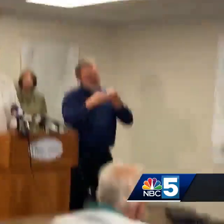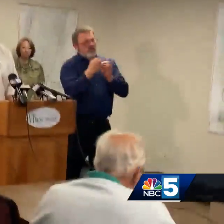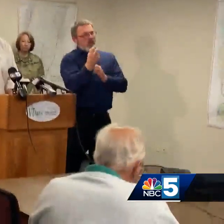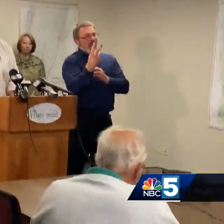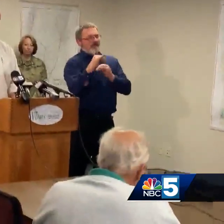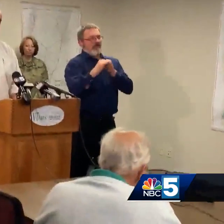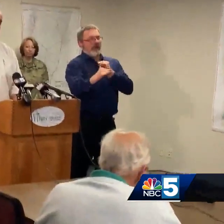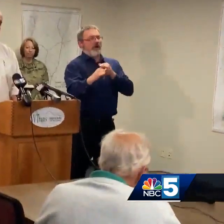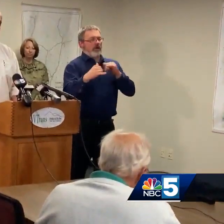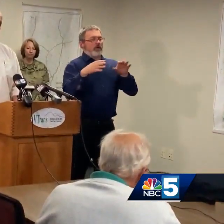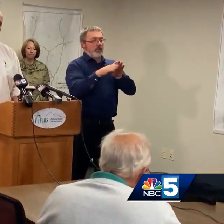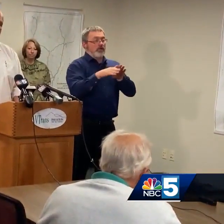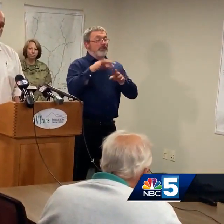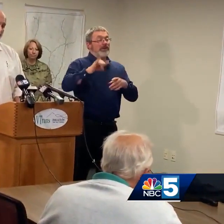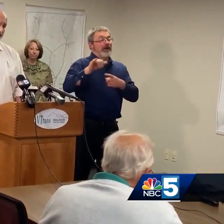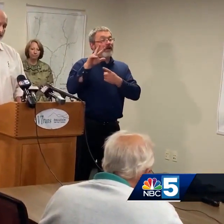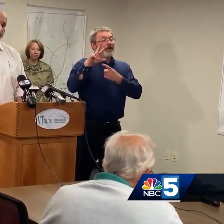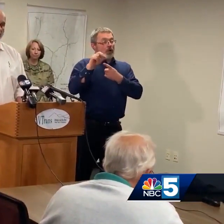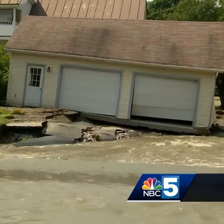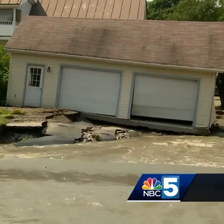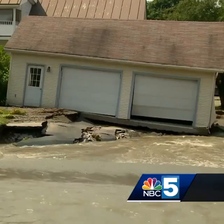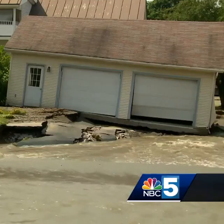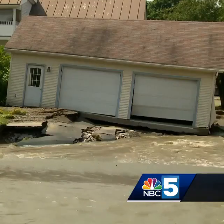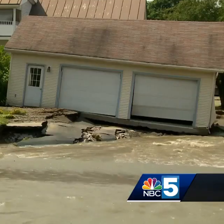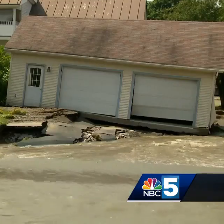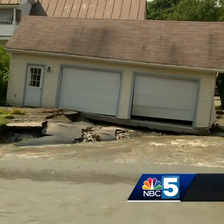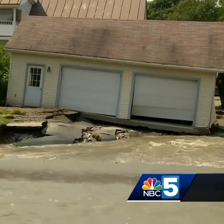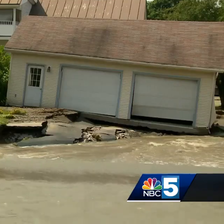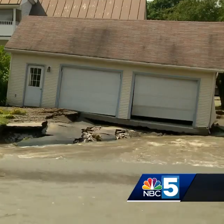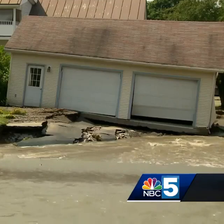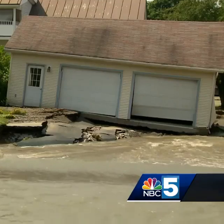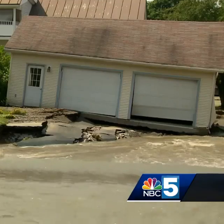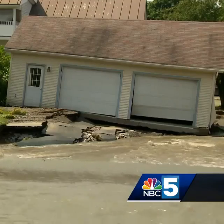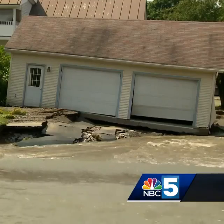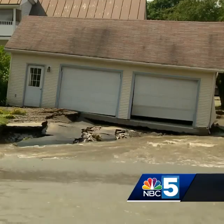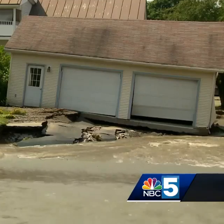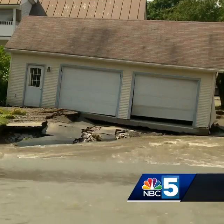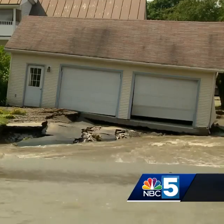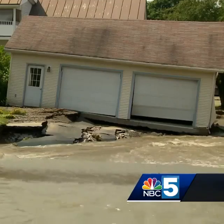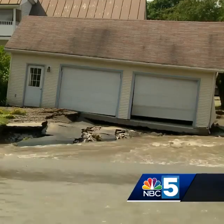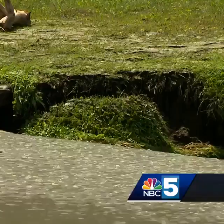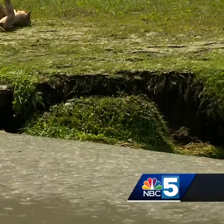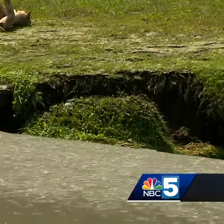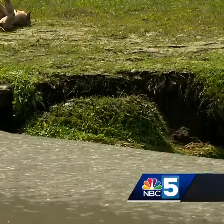GOVERNOR PHIL SCOTT SAYS IF THE STATE RECEIVES ADDITIONAL FUNDING, IT COULD HELP VERMONTERS DOWN THE LINE.